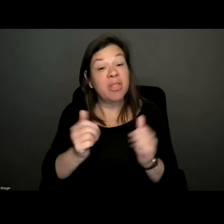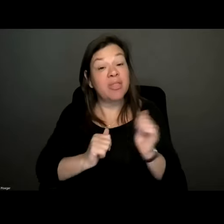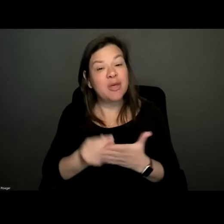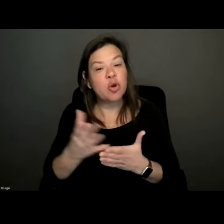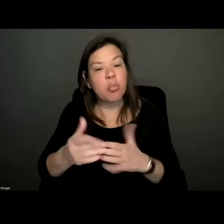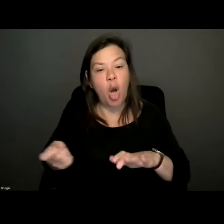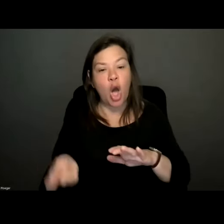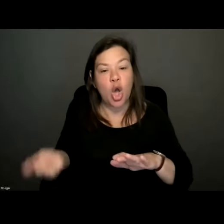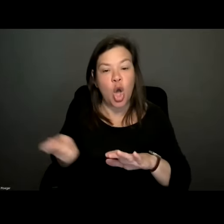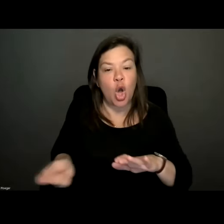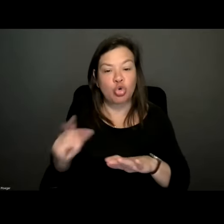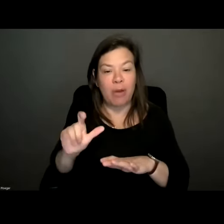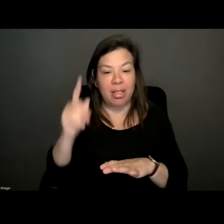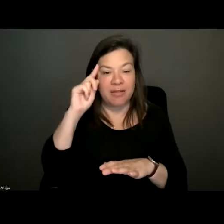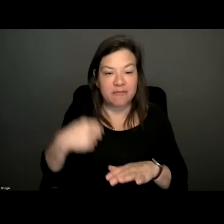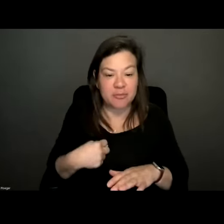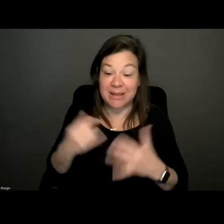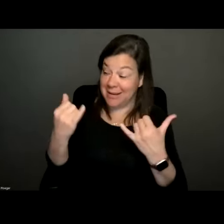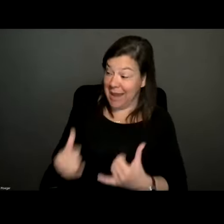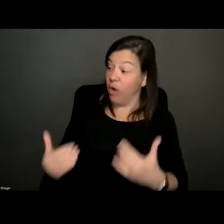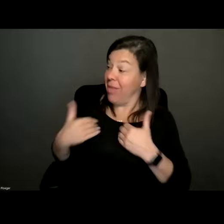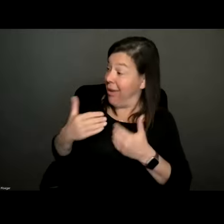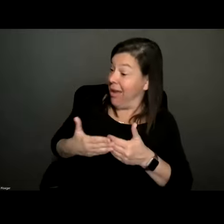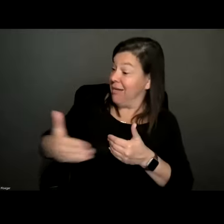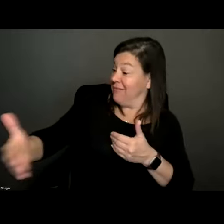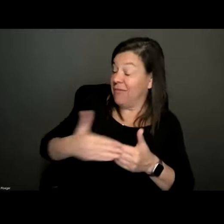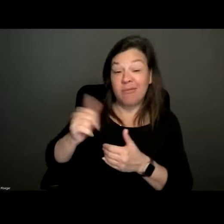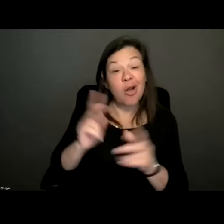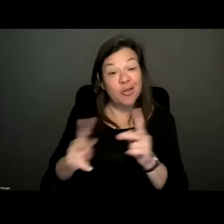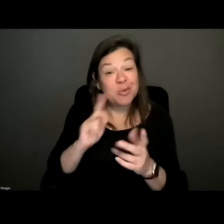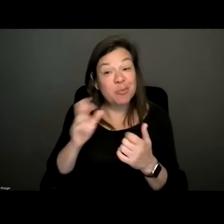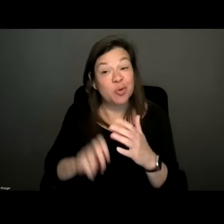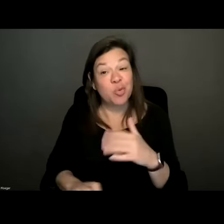Well, now they have a crank lift for anyone else who wants to go up as well, right?